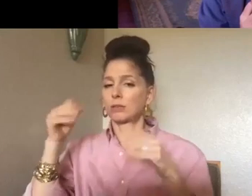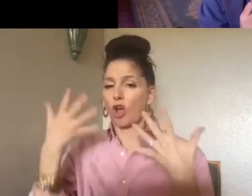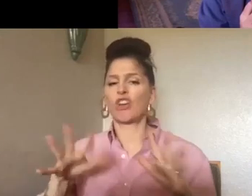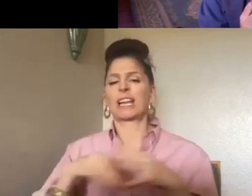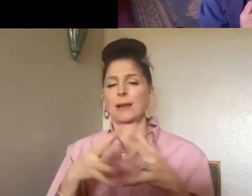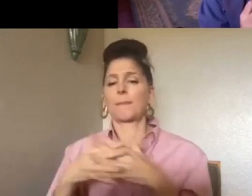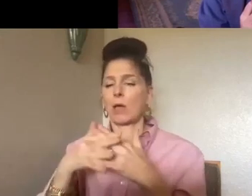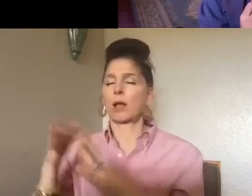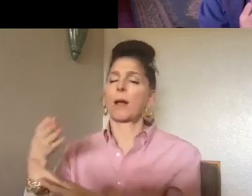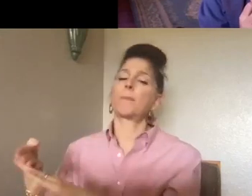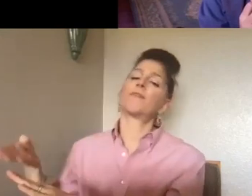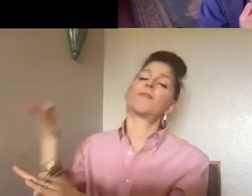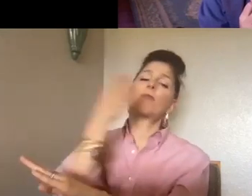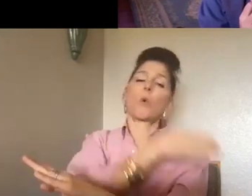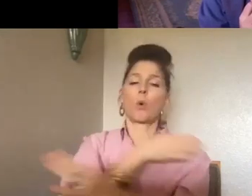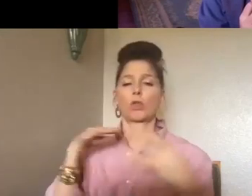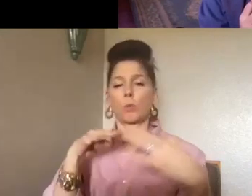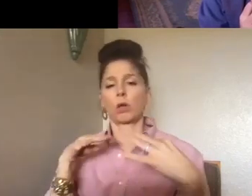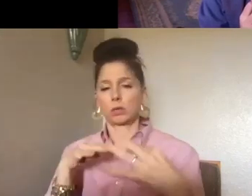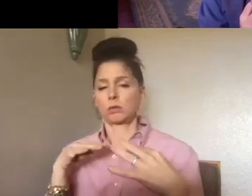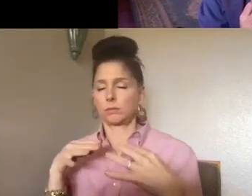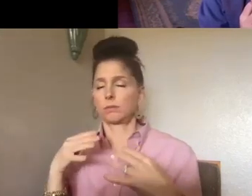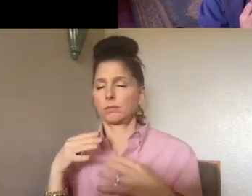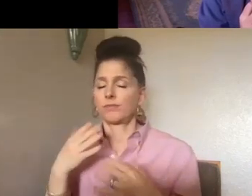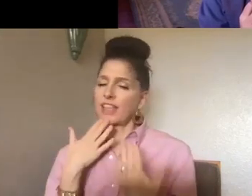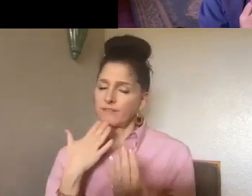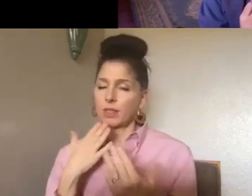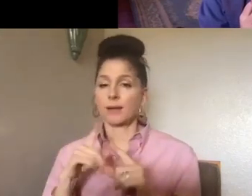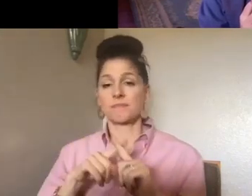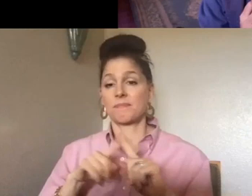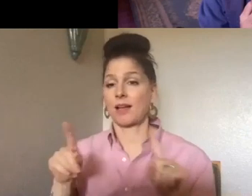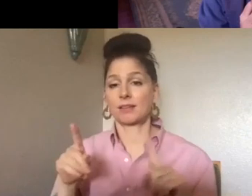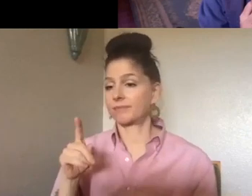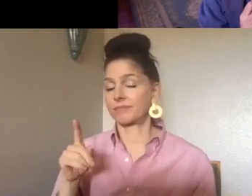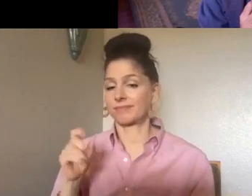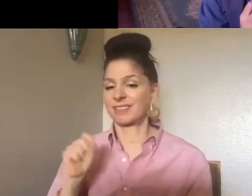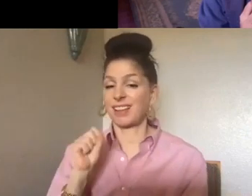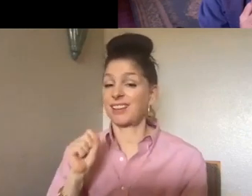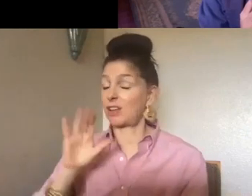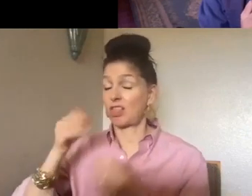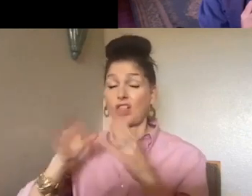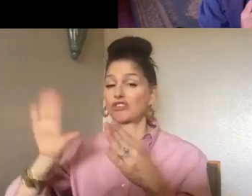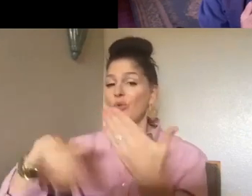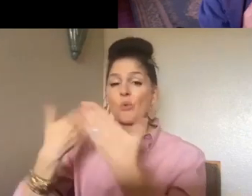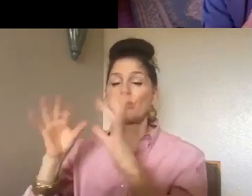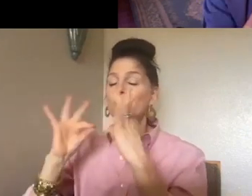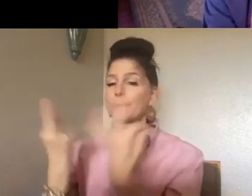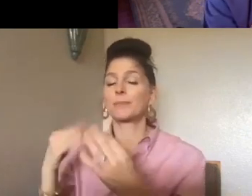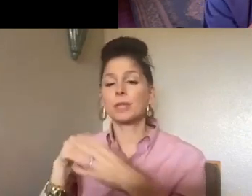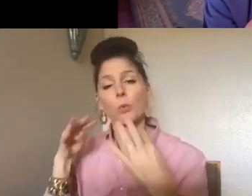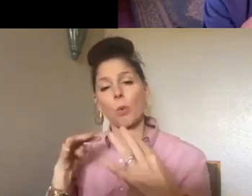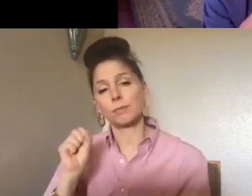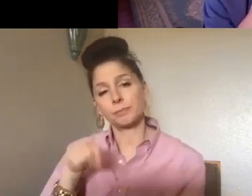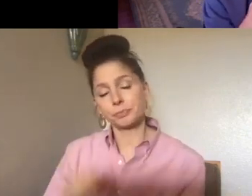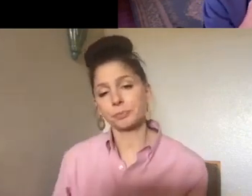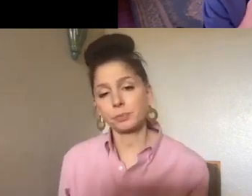already moved to America before the war, thank heavens. But the whole family was lost in the war.